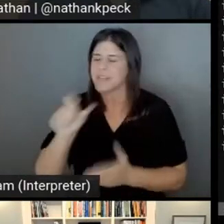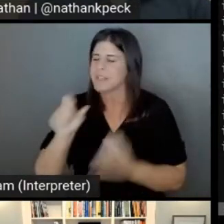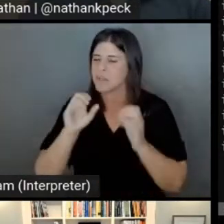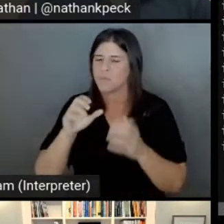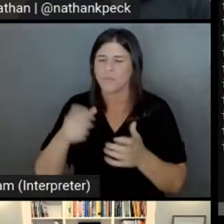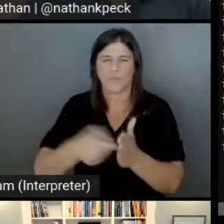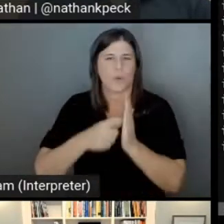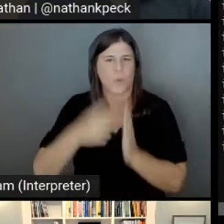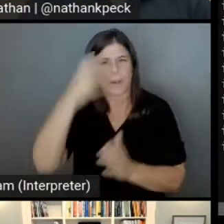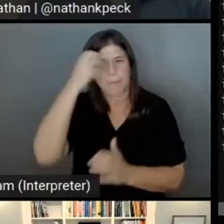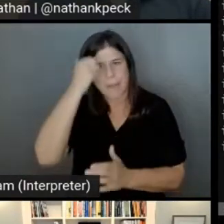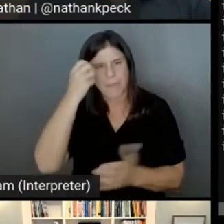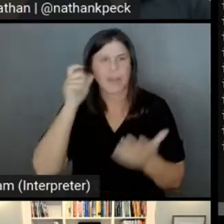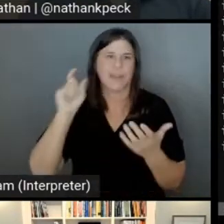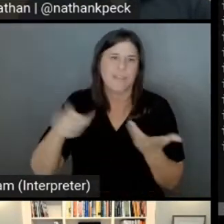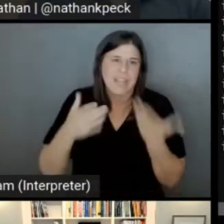maybe we would have gotten an M or an R.